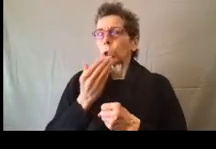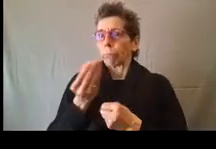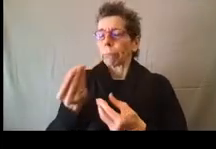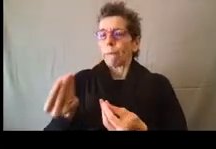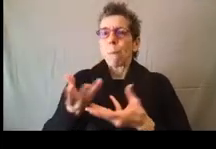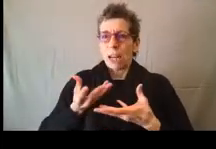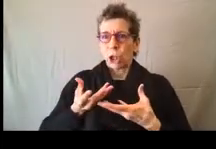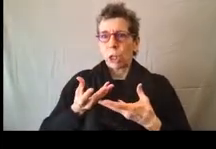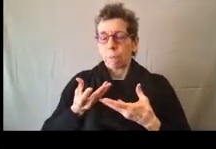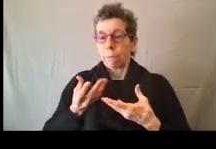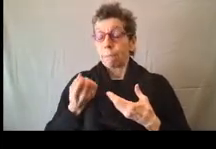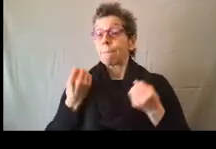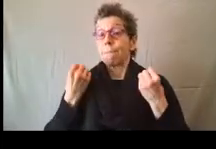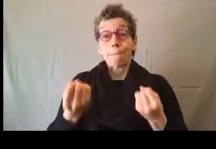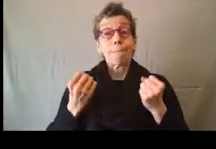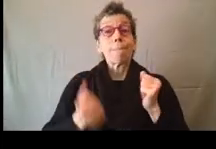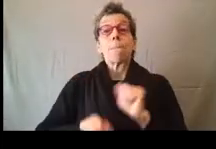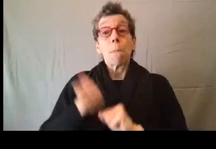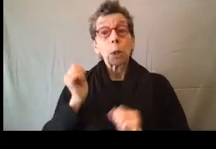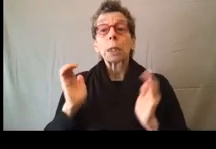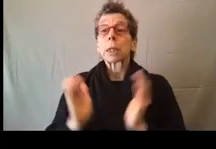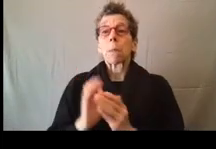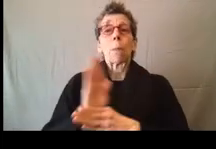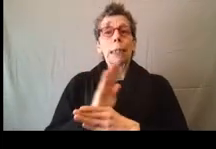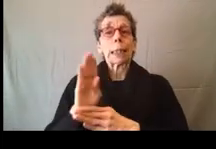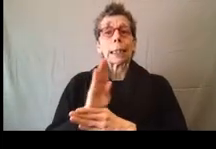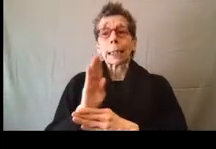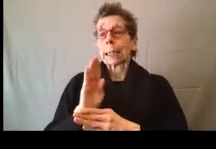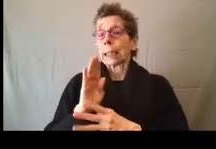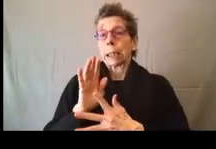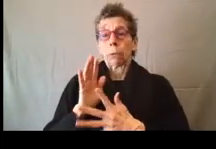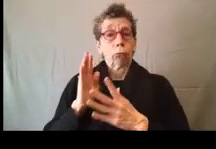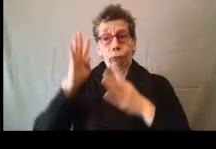employers basically in small business they just use everything that they can get to find